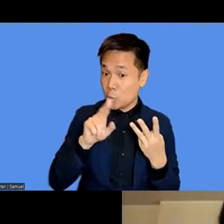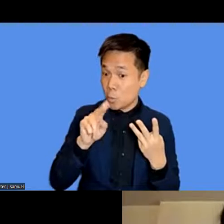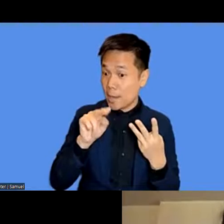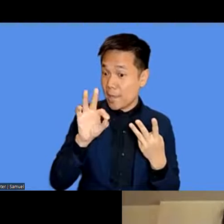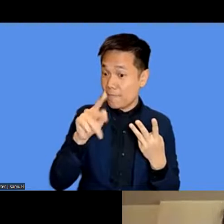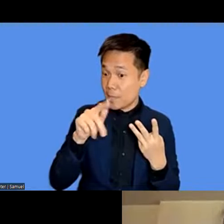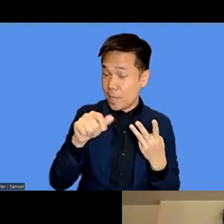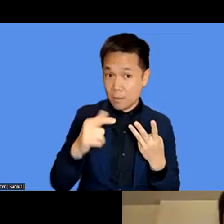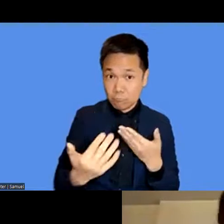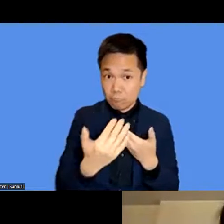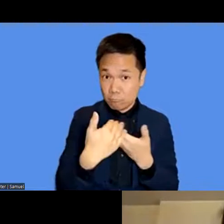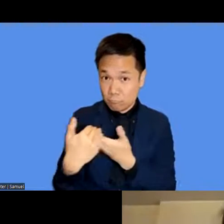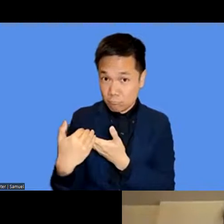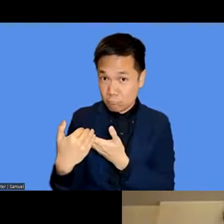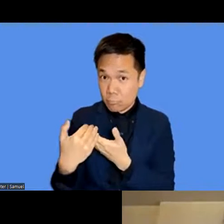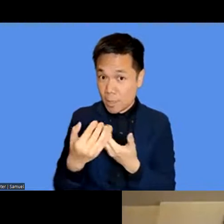I can answer that question.